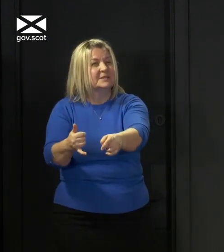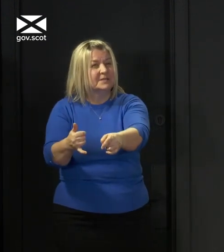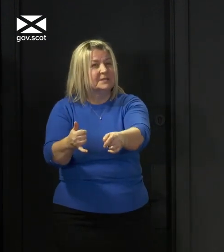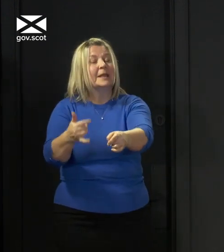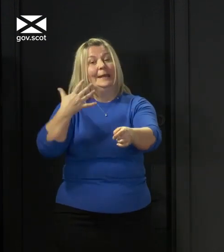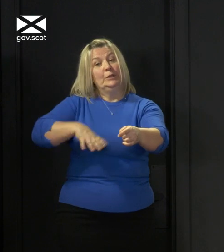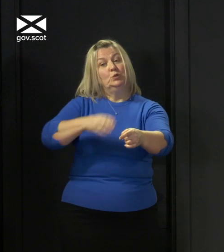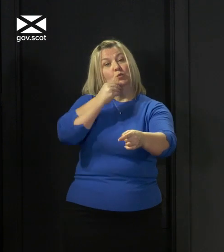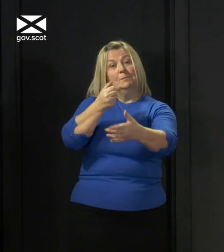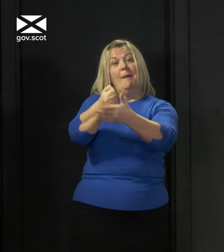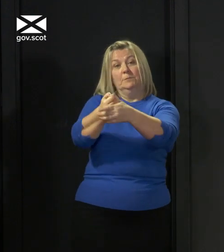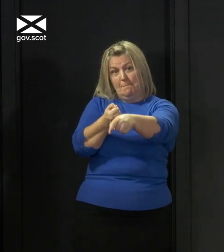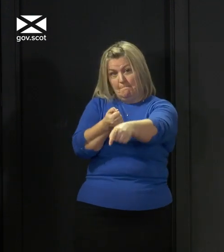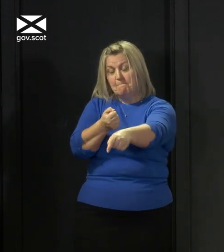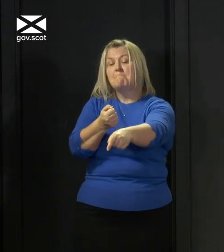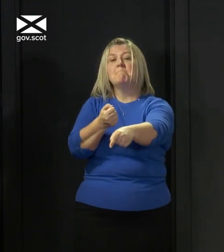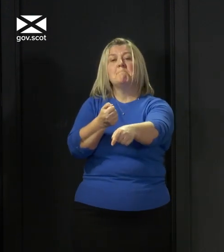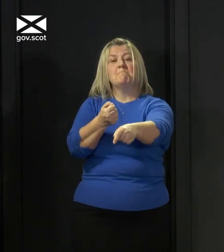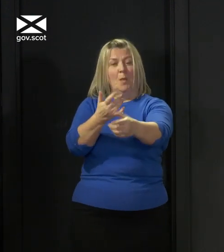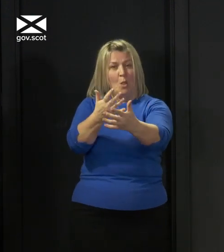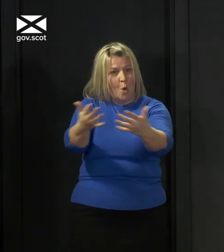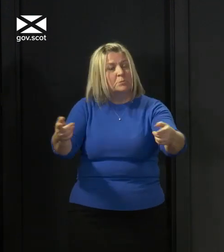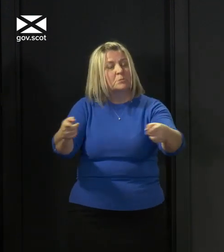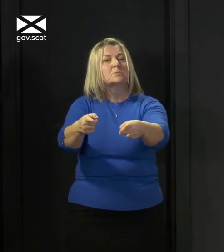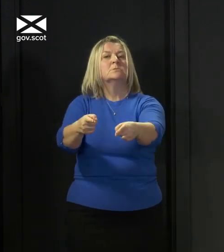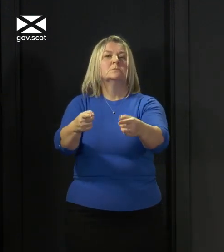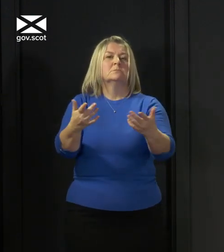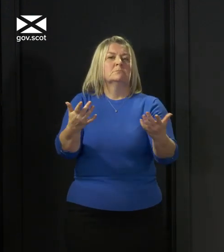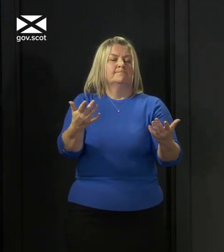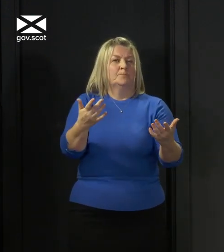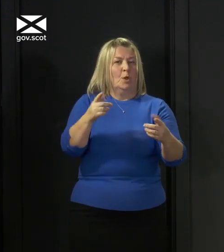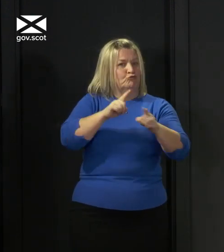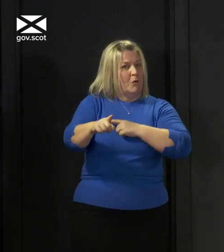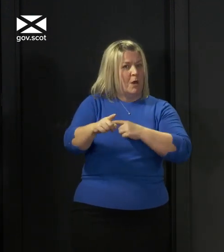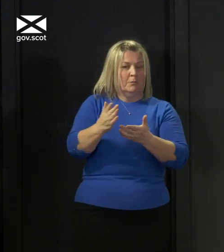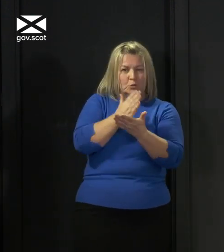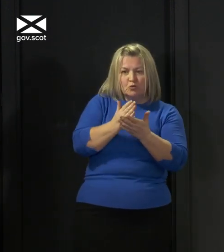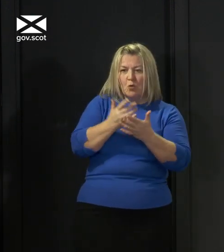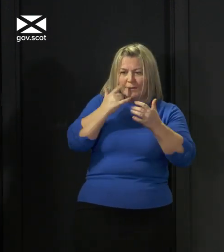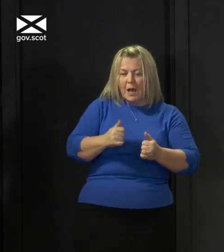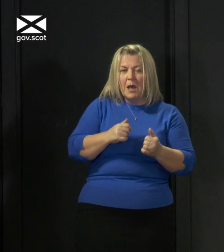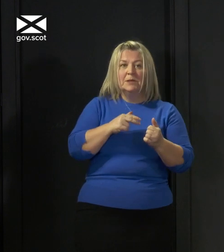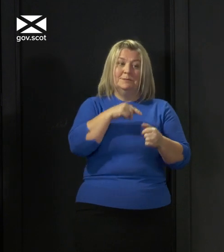focused not exclusively but largely making sure we are testing NHS and care